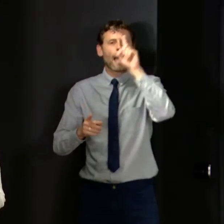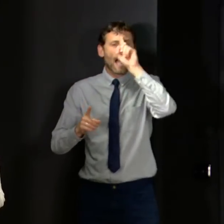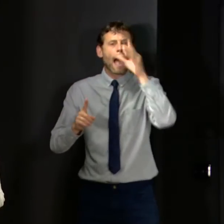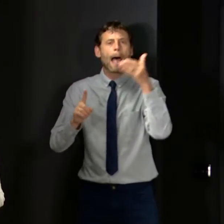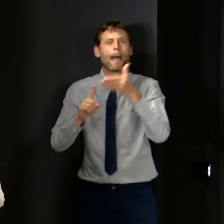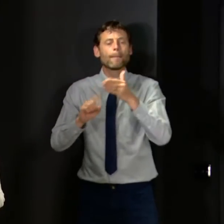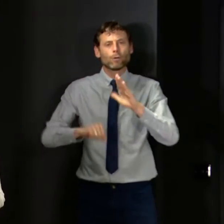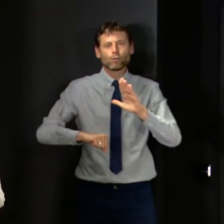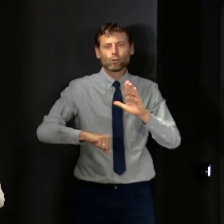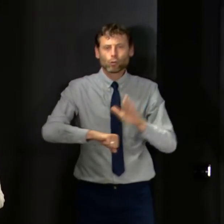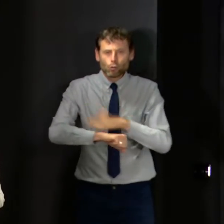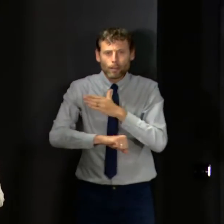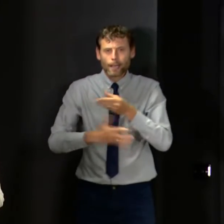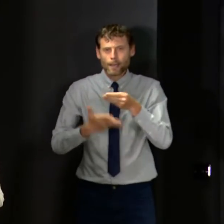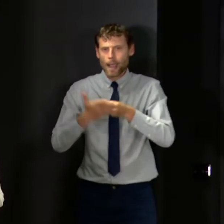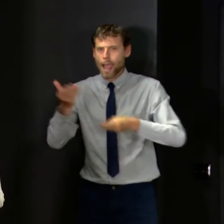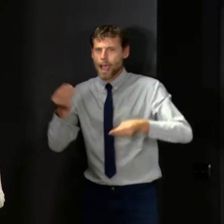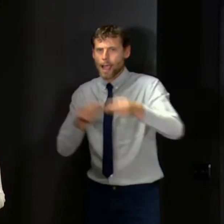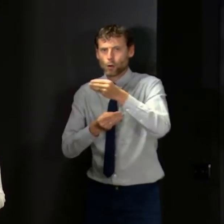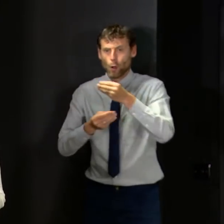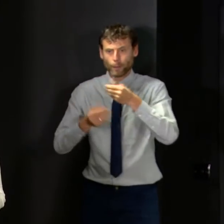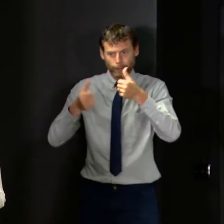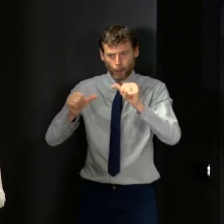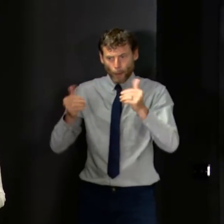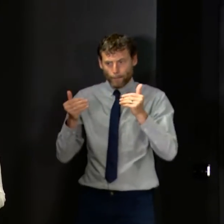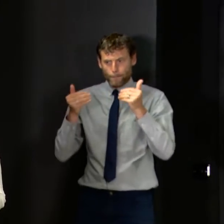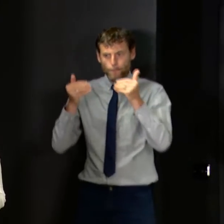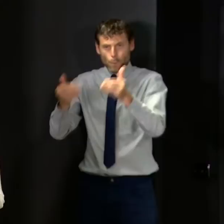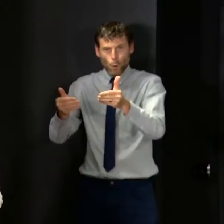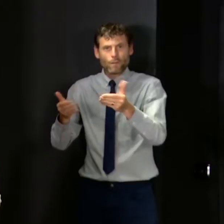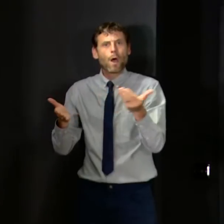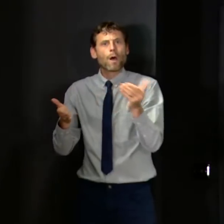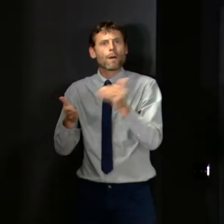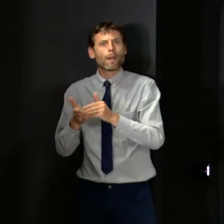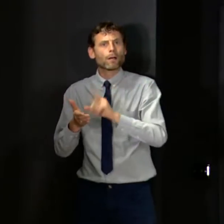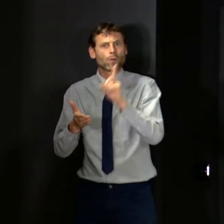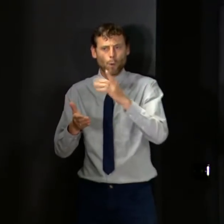that has inclusion and wellbeing at its heart. We wanted the report to be